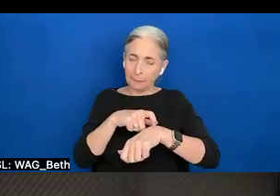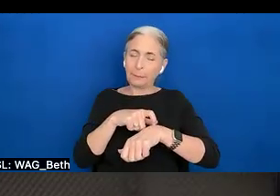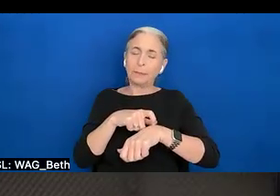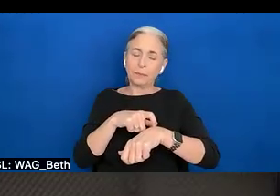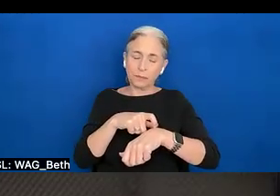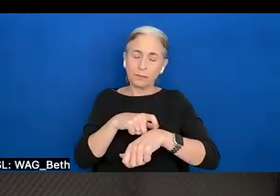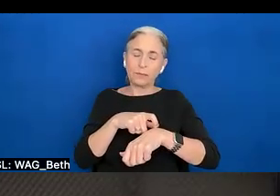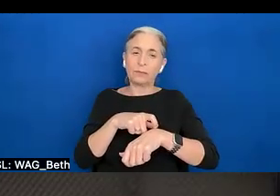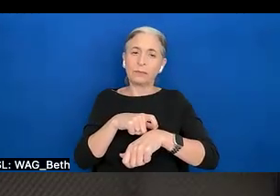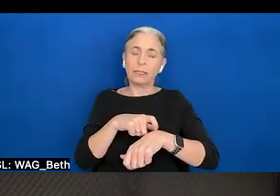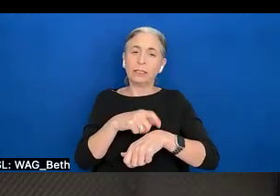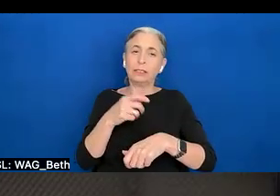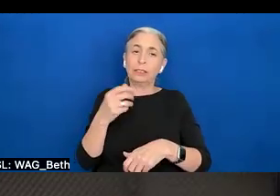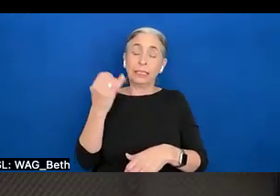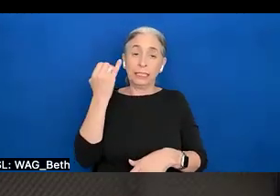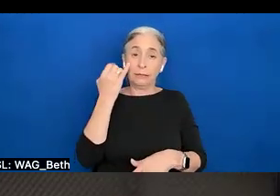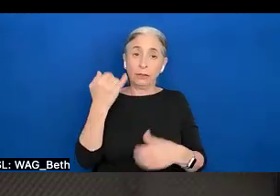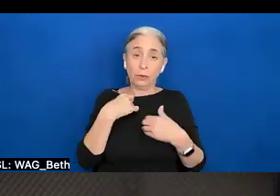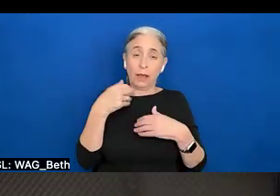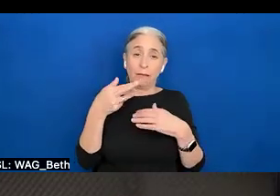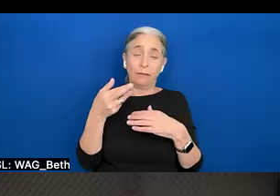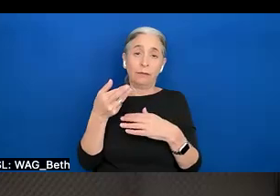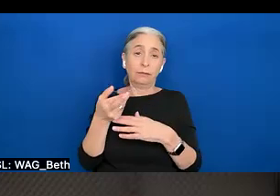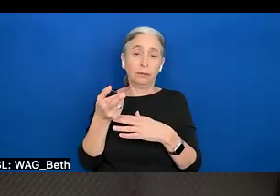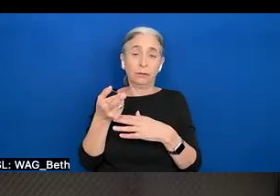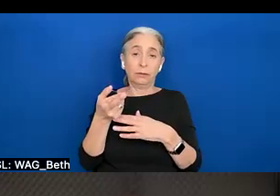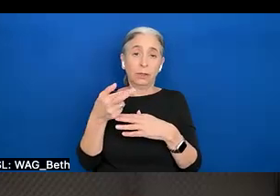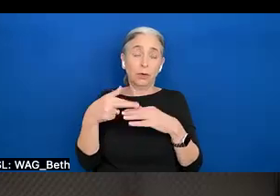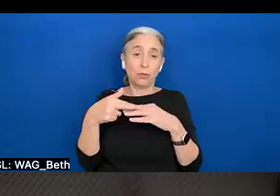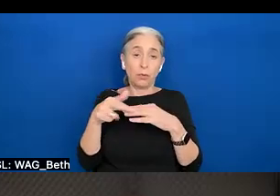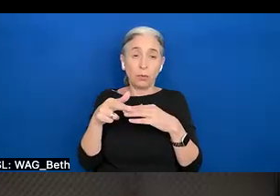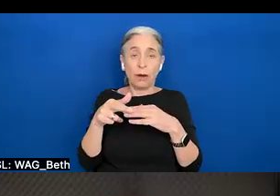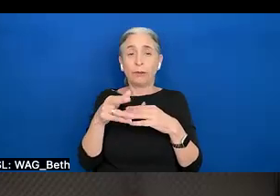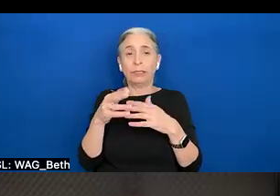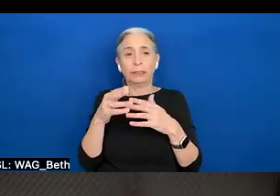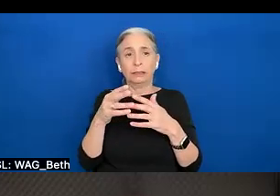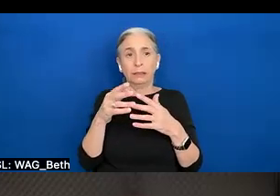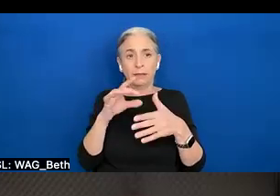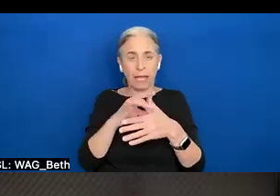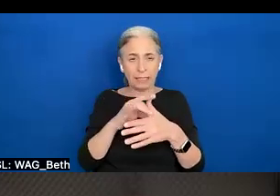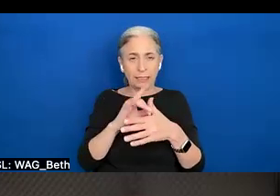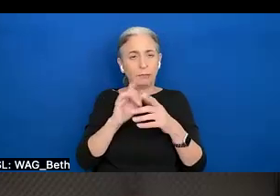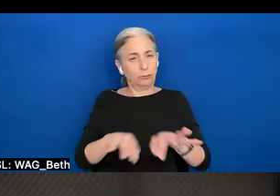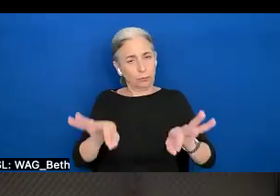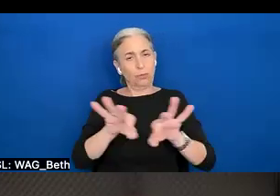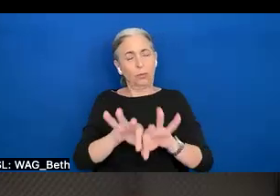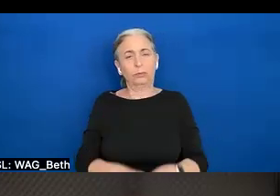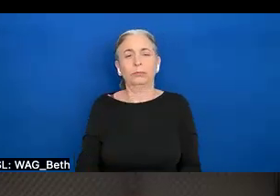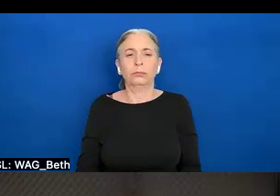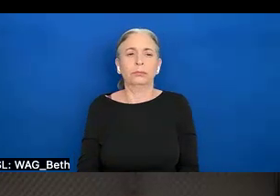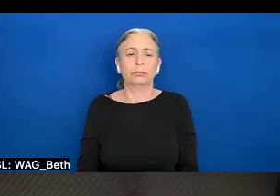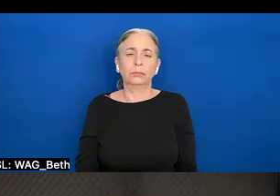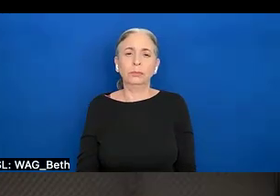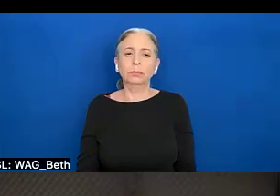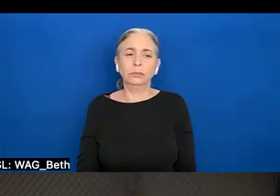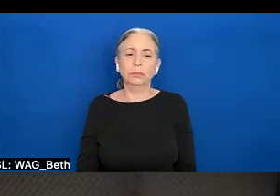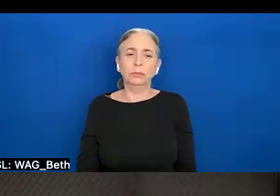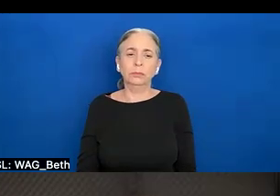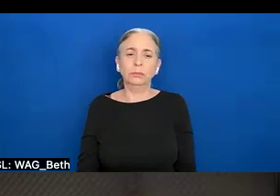So, having a reference of the content is fundamental.